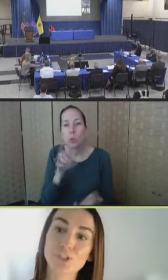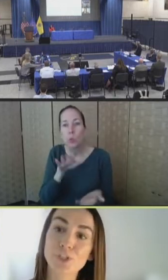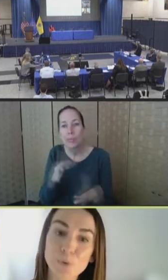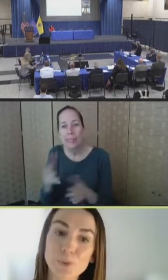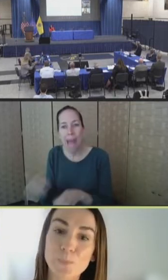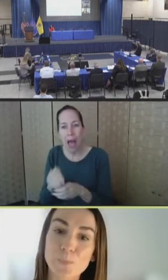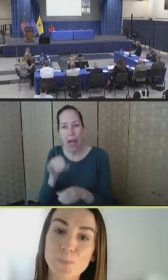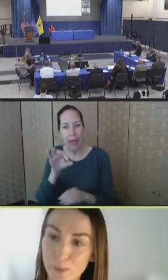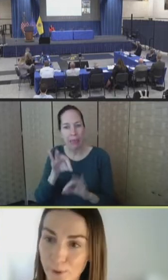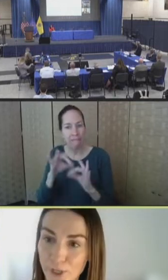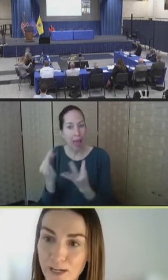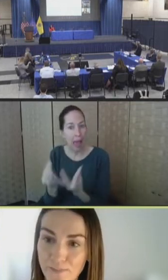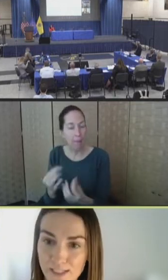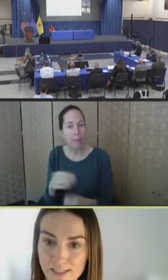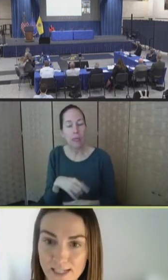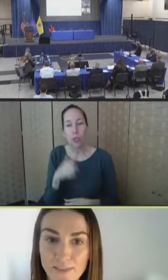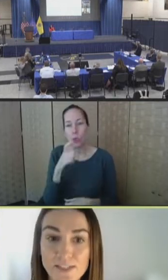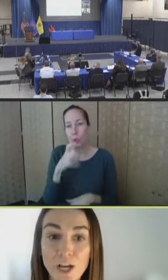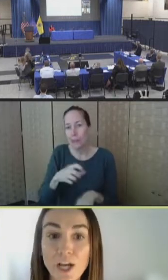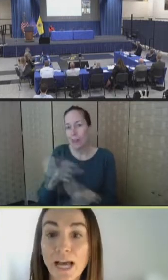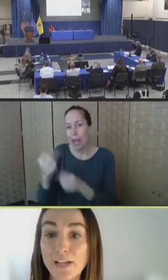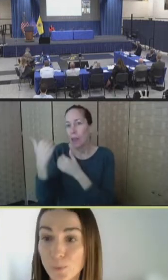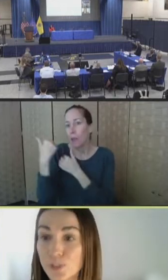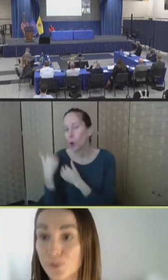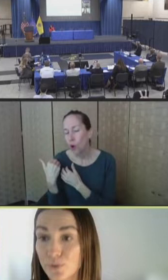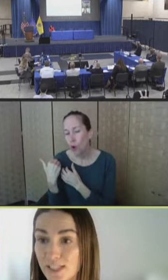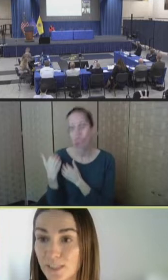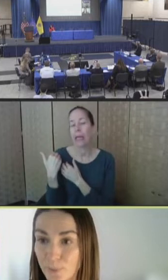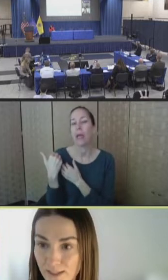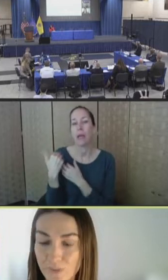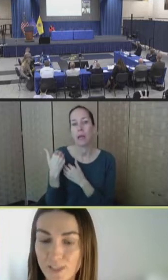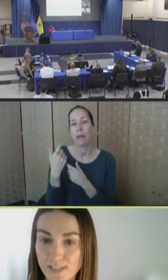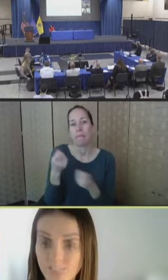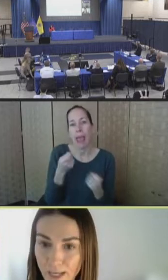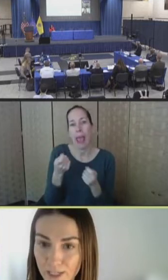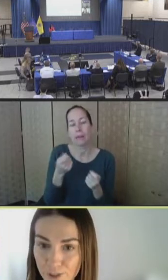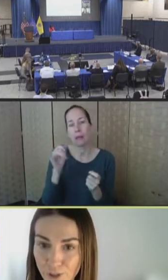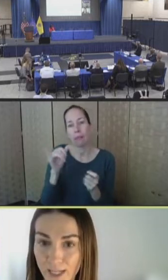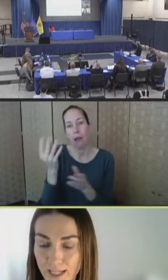Who is bearing the burden of these deaths? And so, we do see because of the steep age gradient